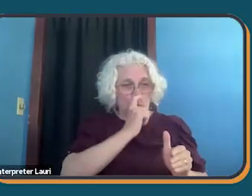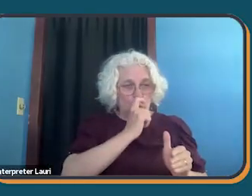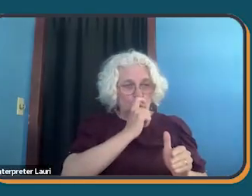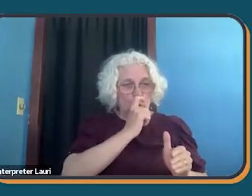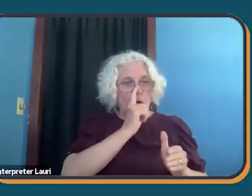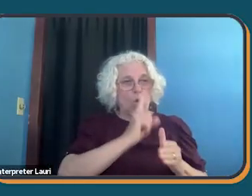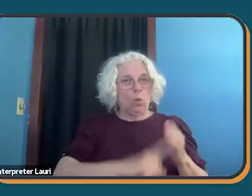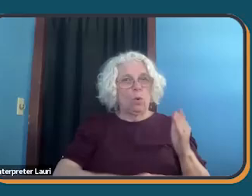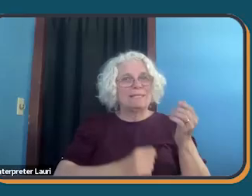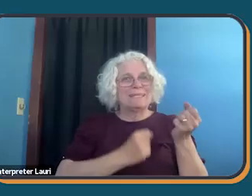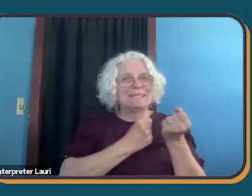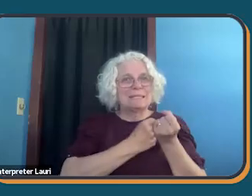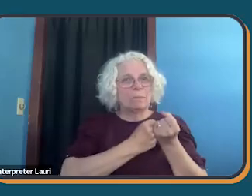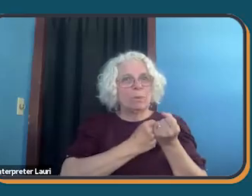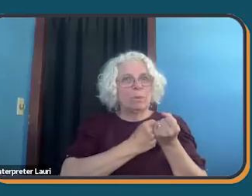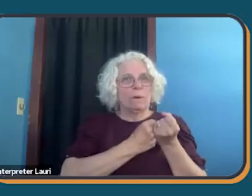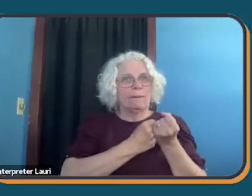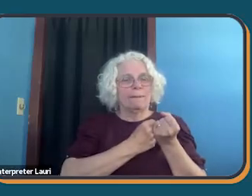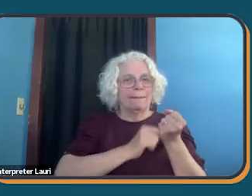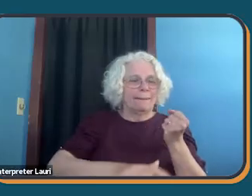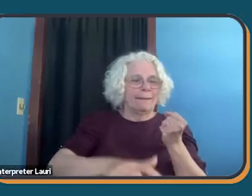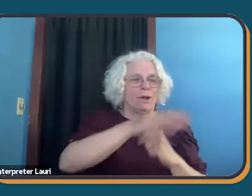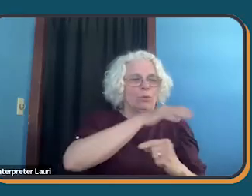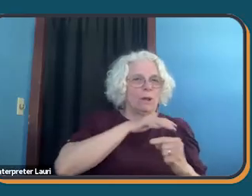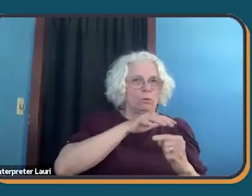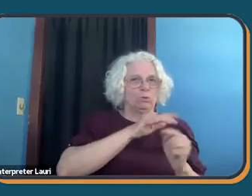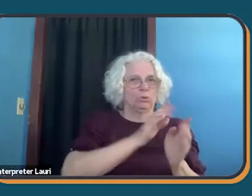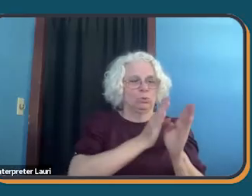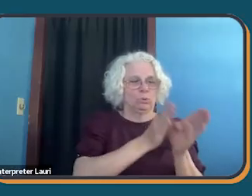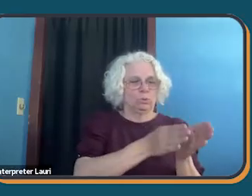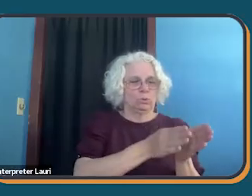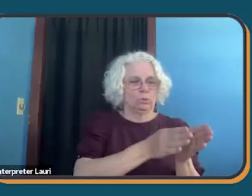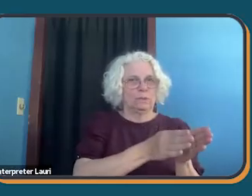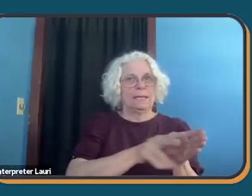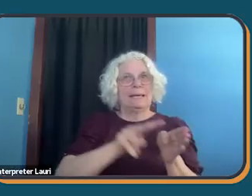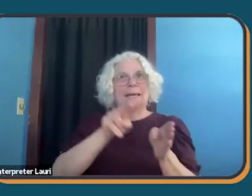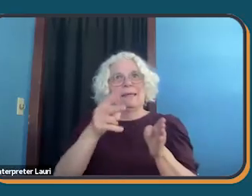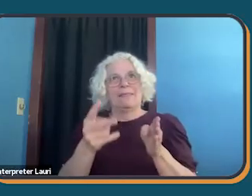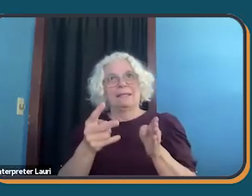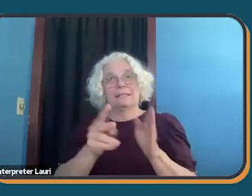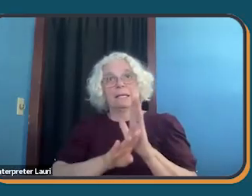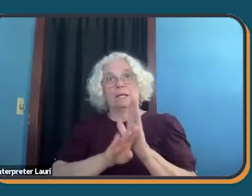and build a support network with local disability organizations. Phase 2 is development.